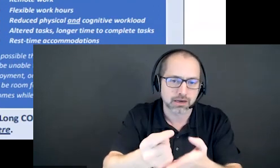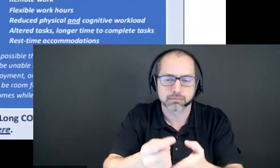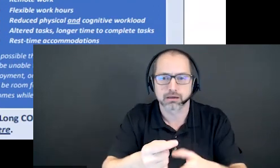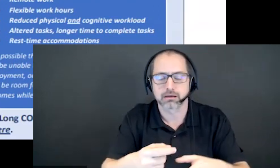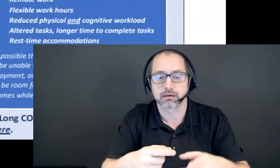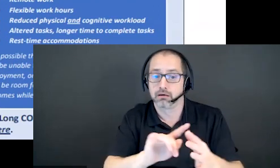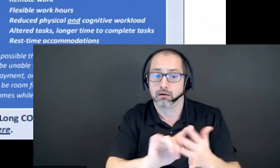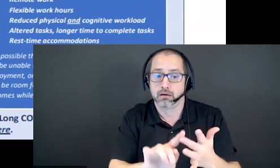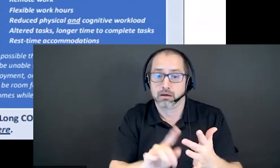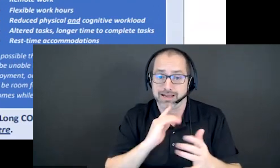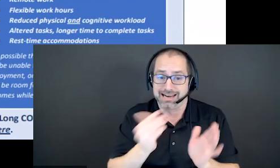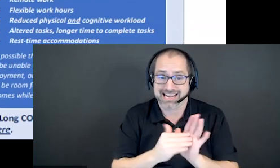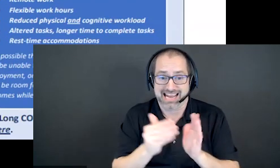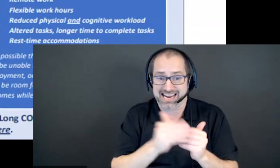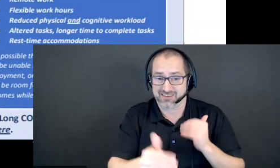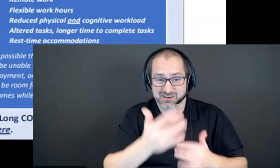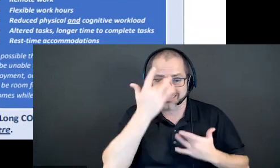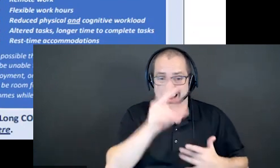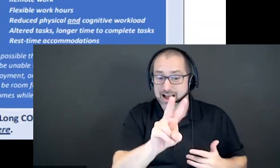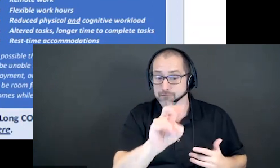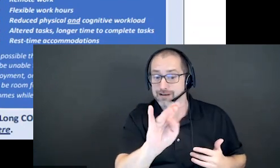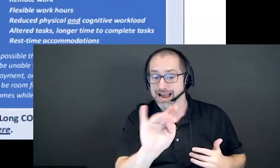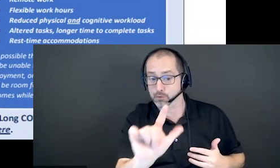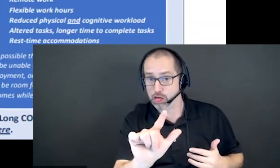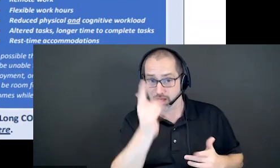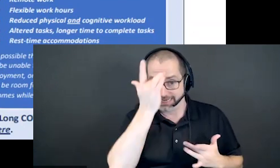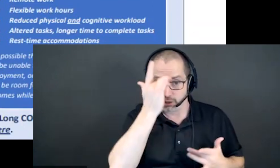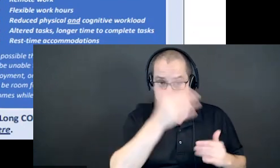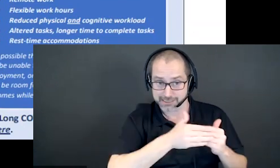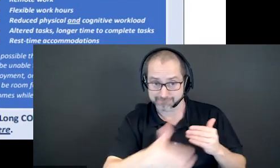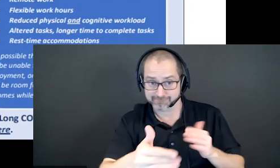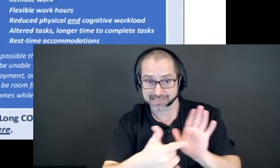dealing with post-viral illness such as long COVID it's going to be a drastically different